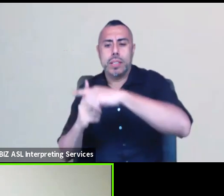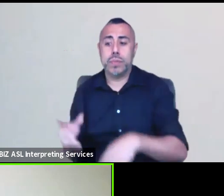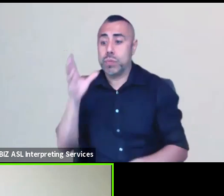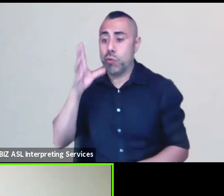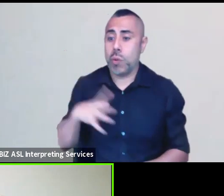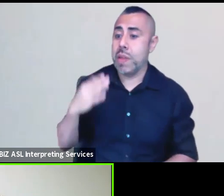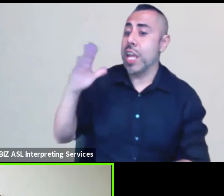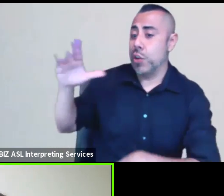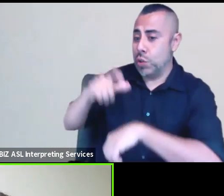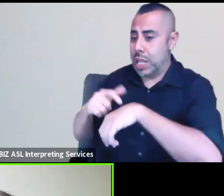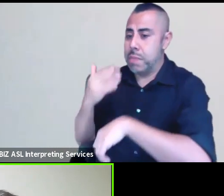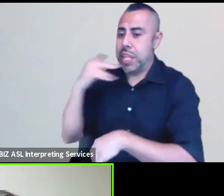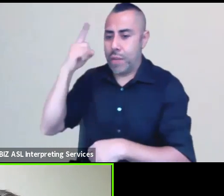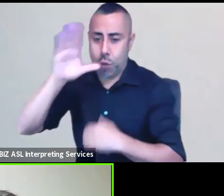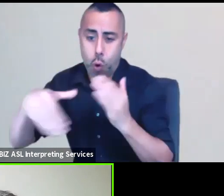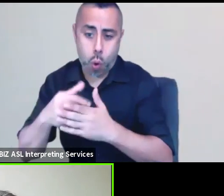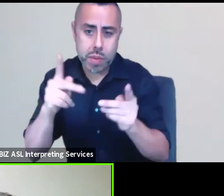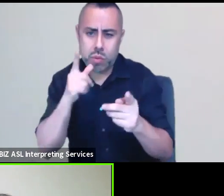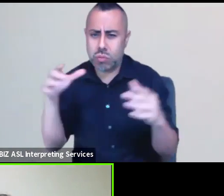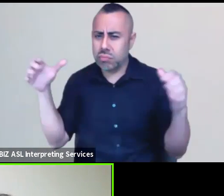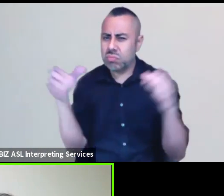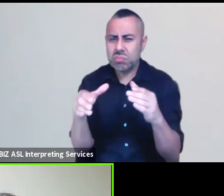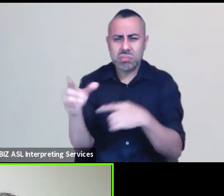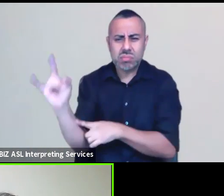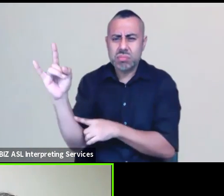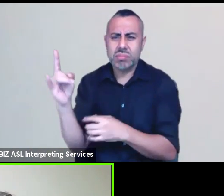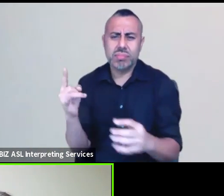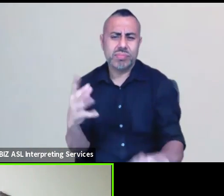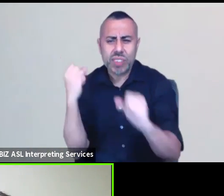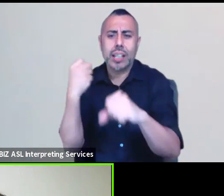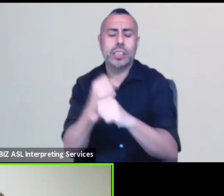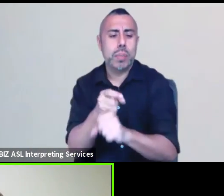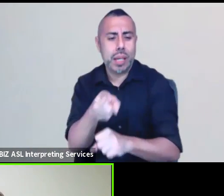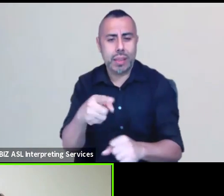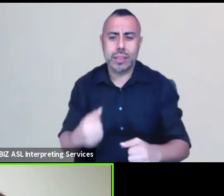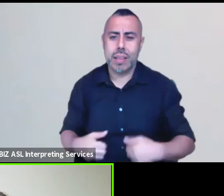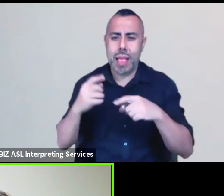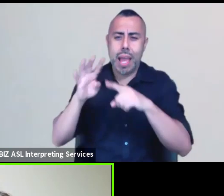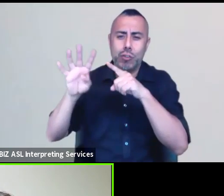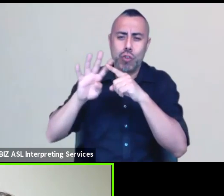who mobilized so quickly to create this livestream. My name is Carrie Cleveland.